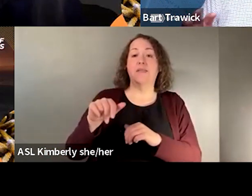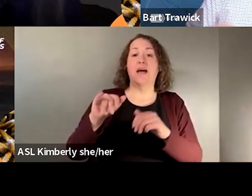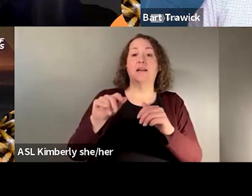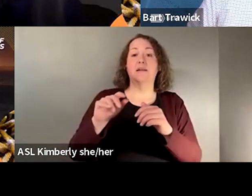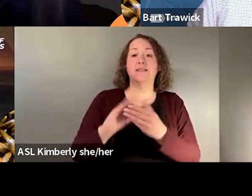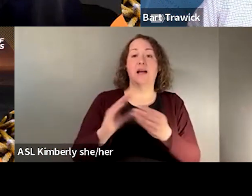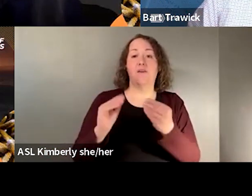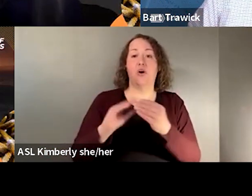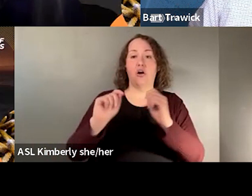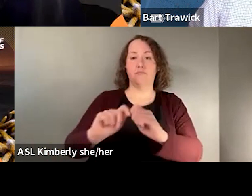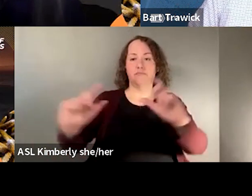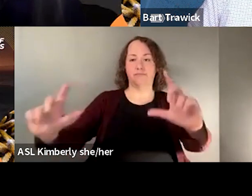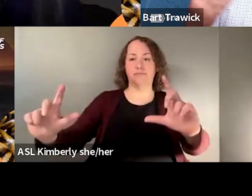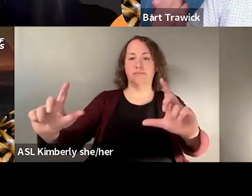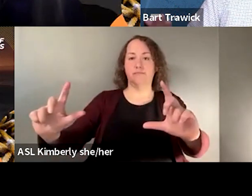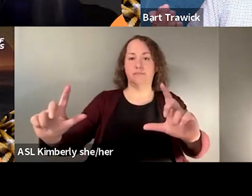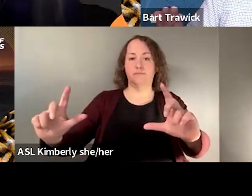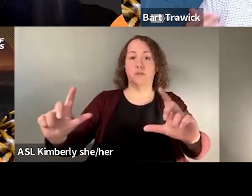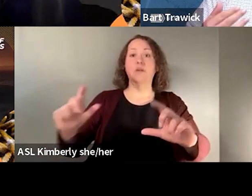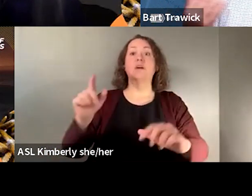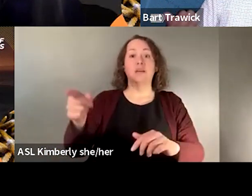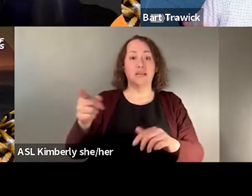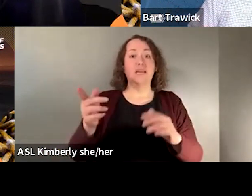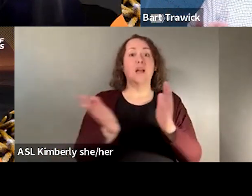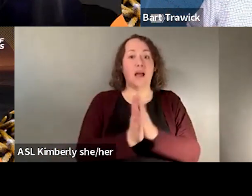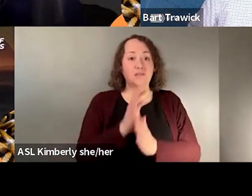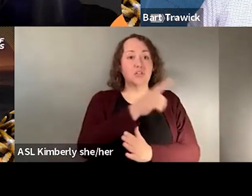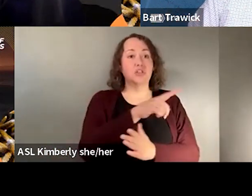that data, it asks for start date and end date. Start date, end date -- start date, end date.